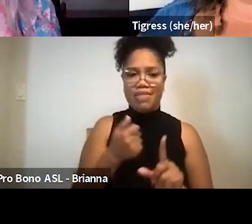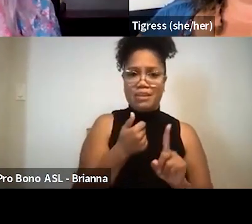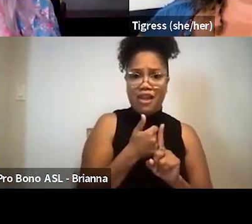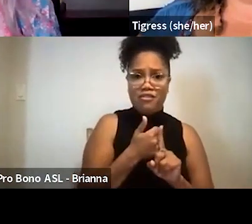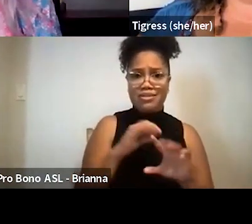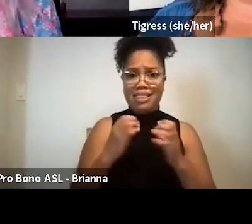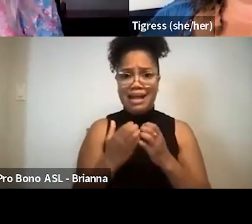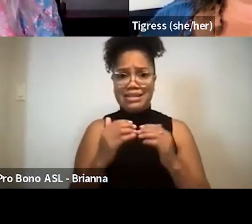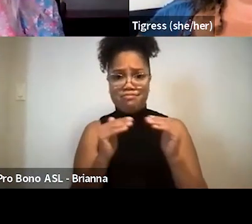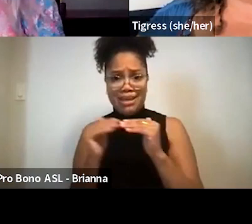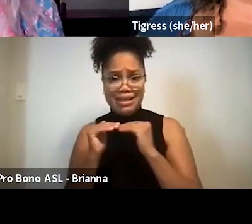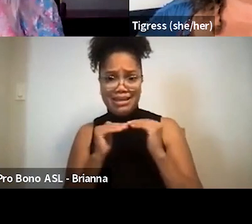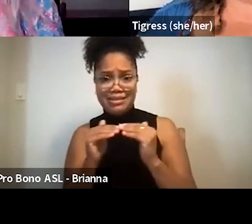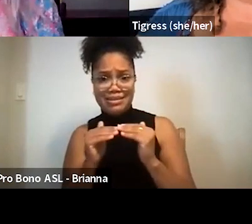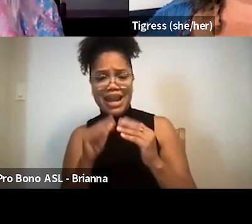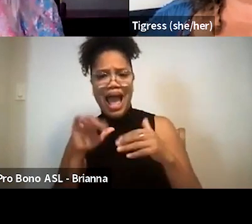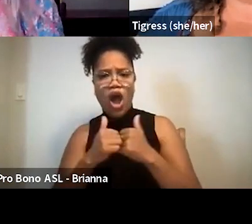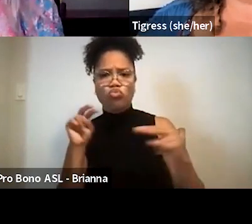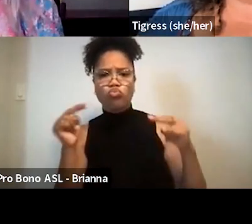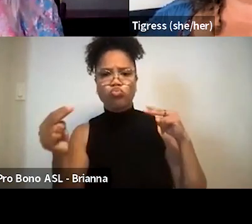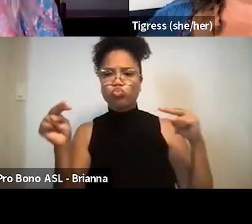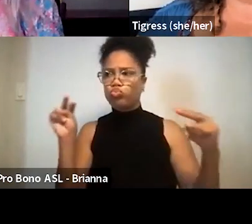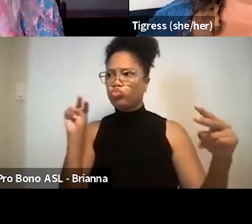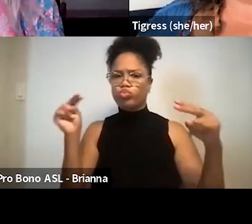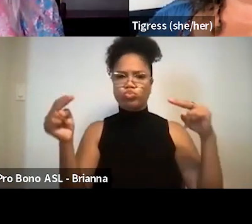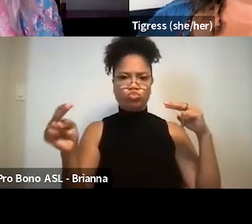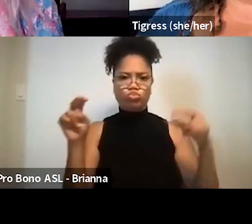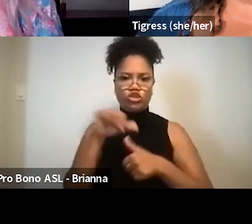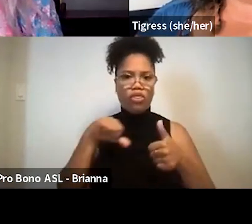and how they view one another. So I would say that as one thing.